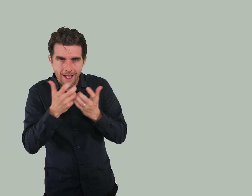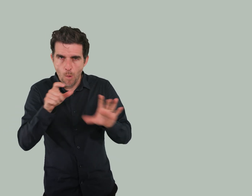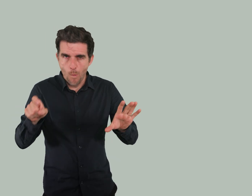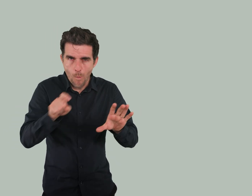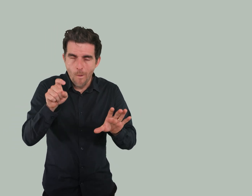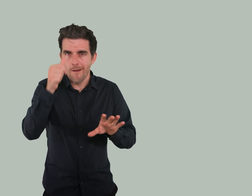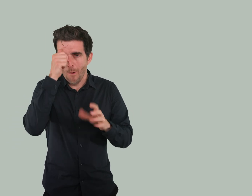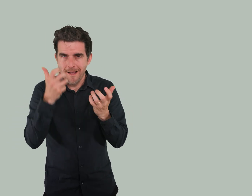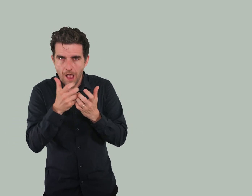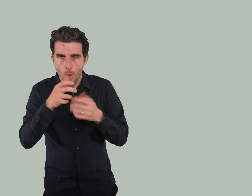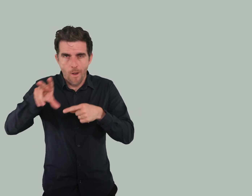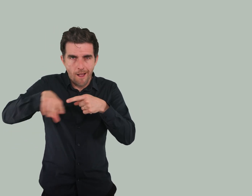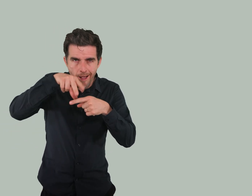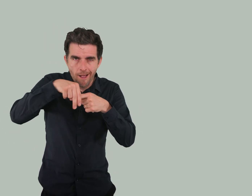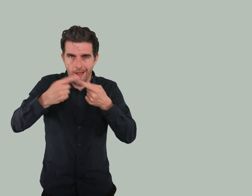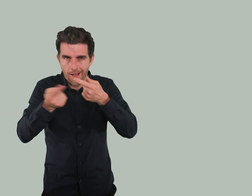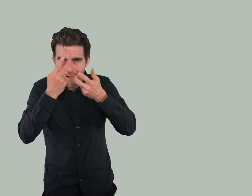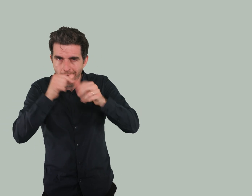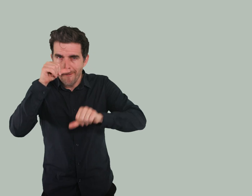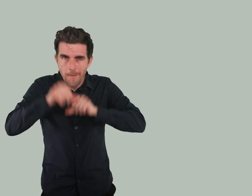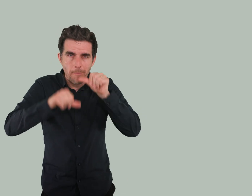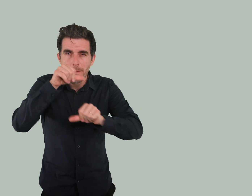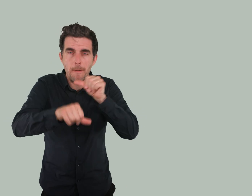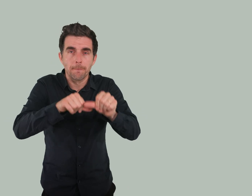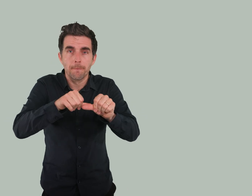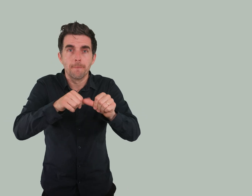digital access and the ability to navigate formal processes.